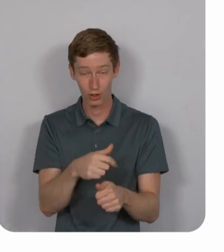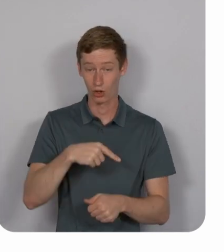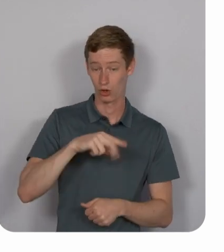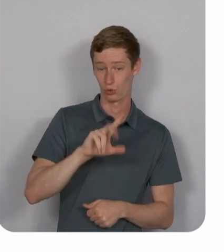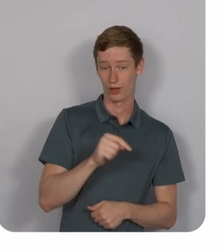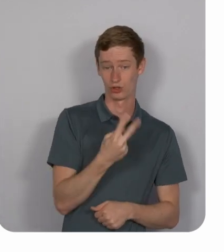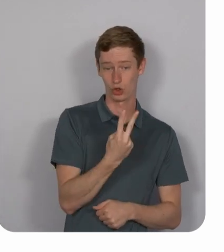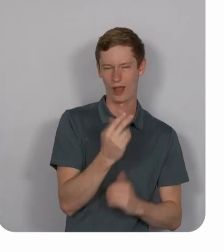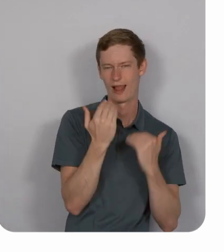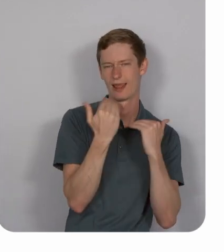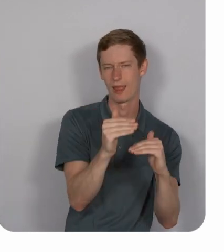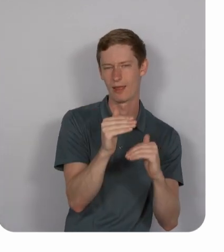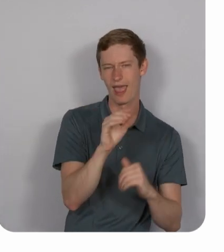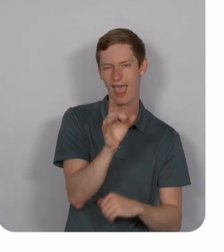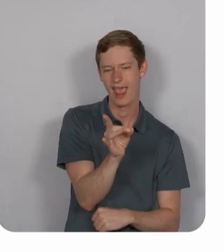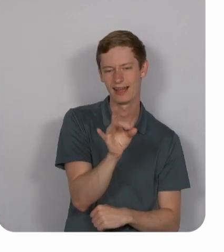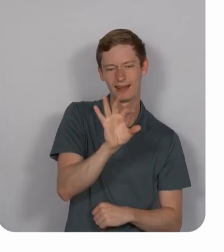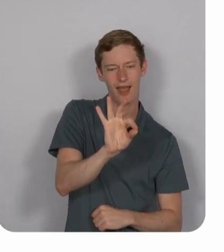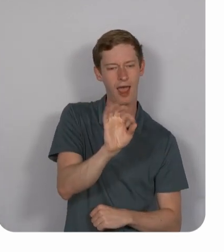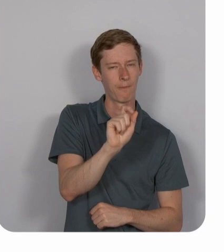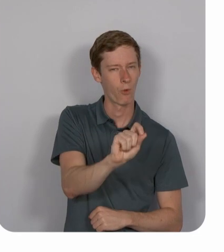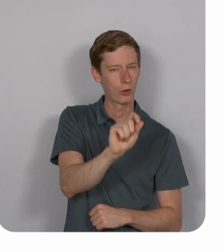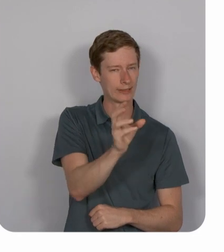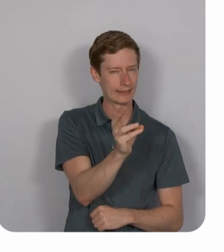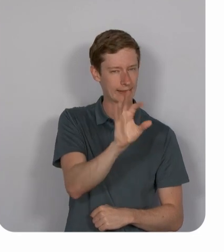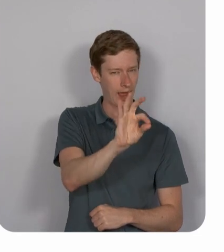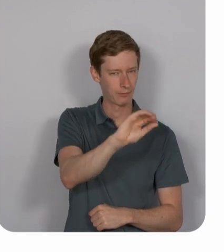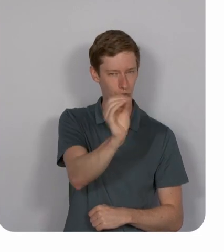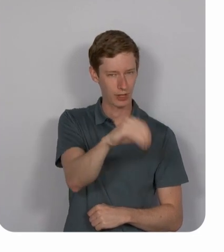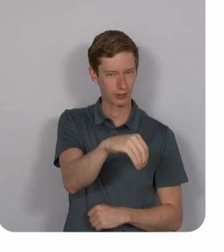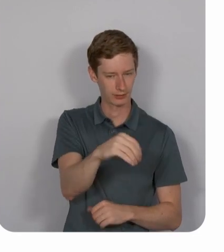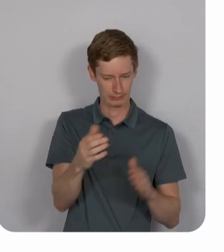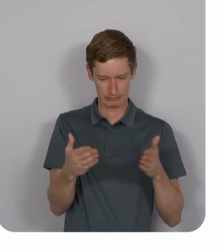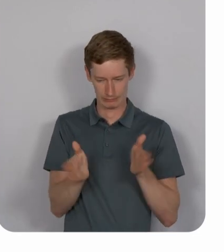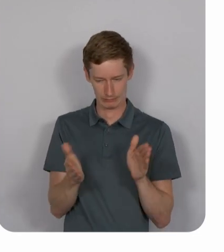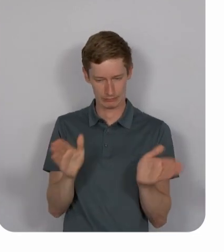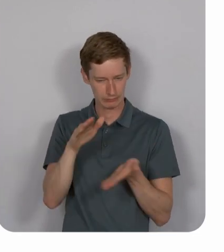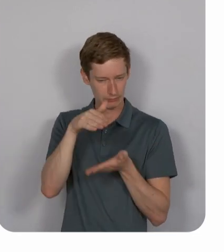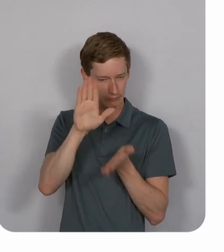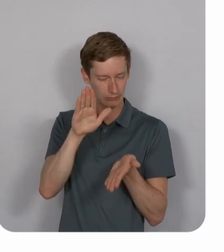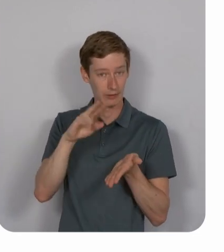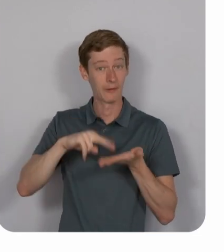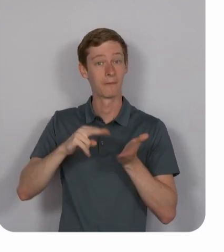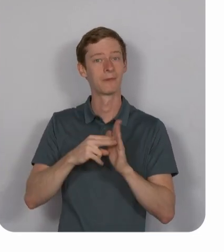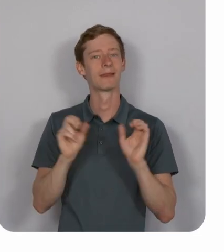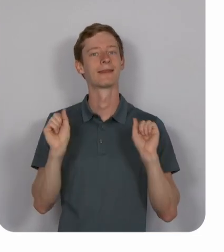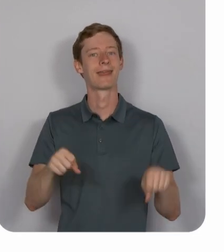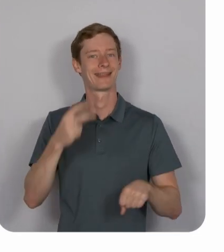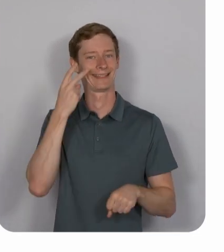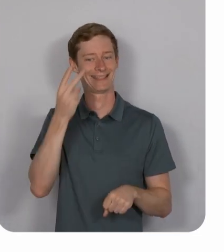In other words, Quest 3 can see controllers in more of the space around you.